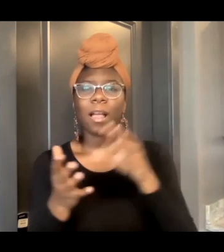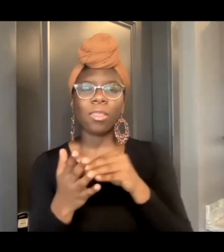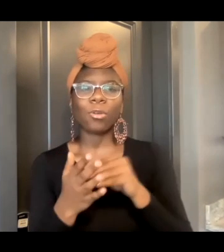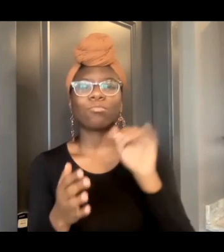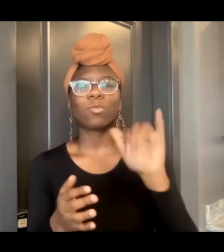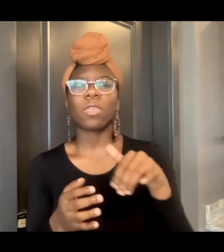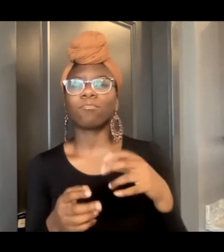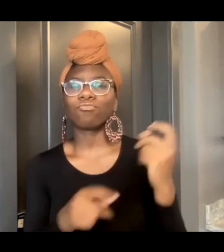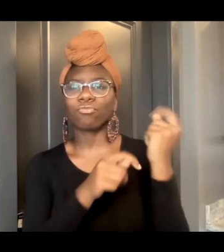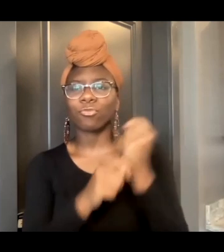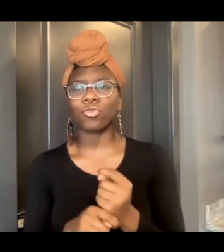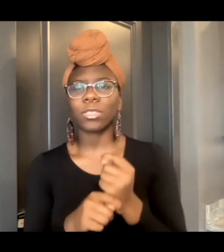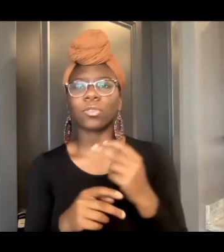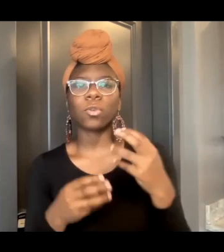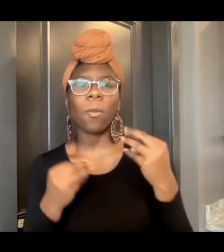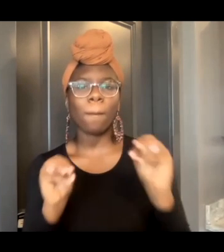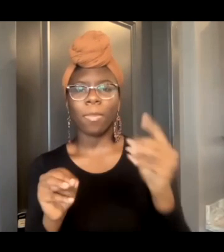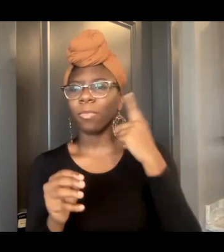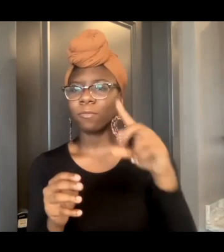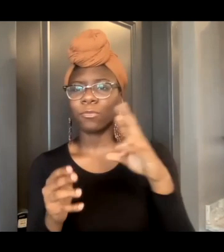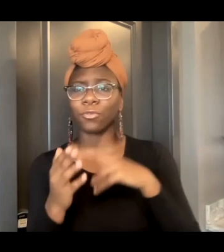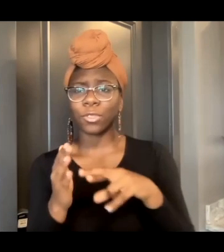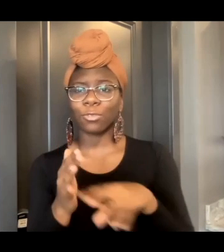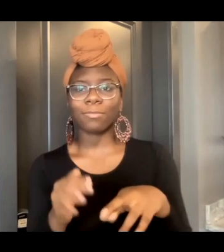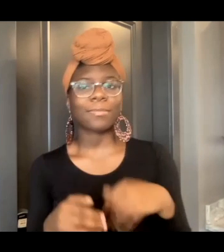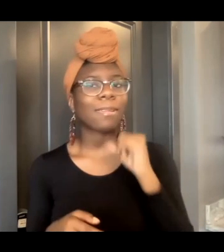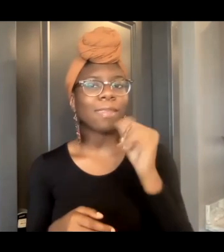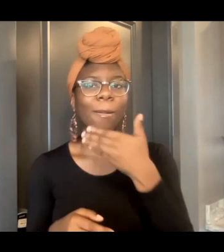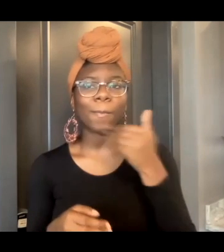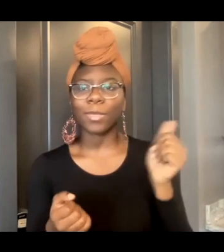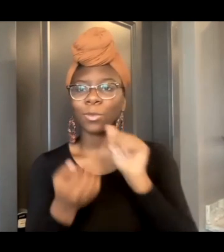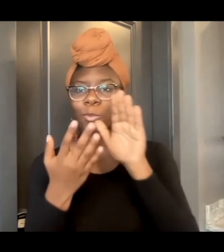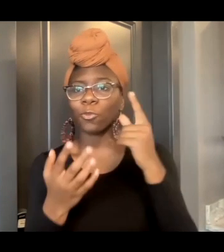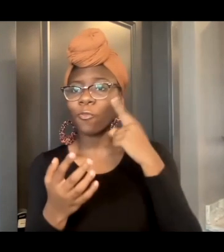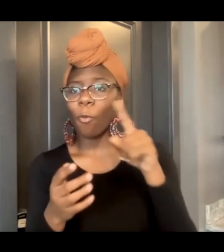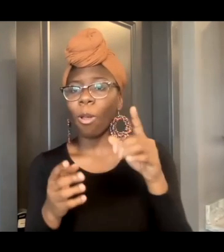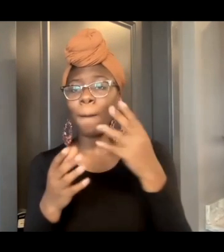The last thing I noticed was that traditional methods of research are not the best approach